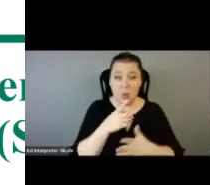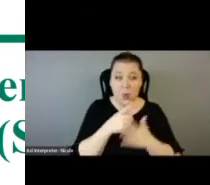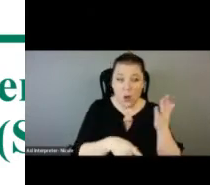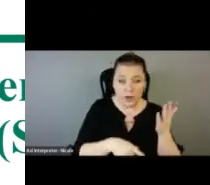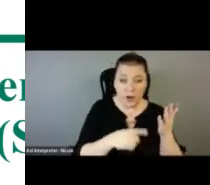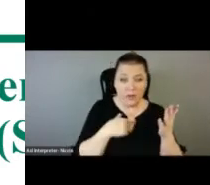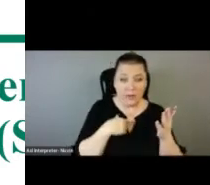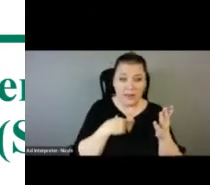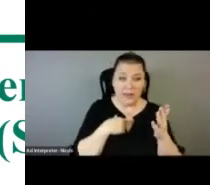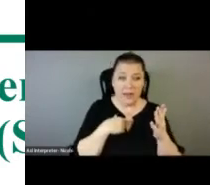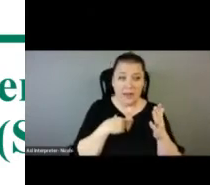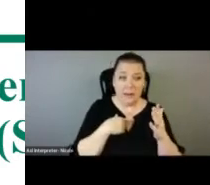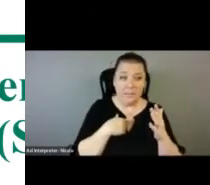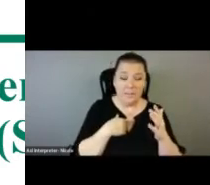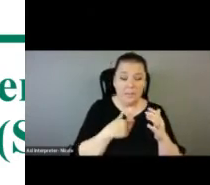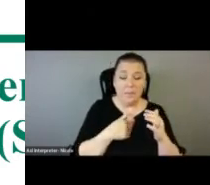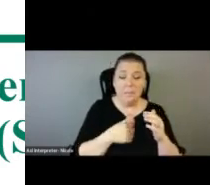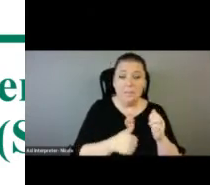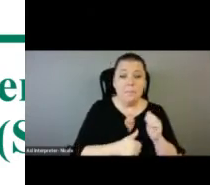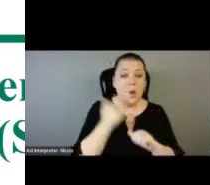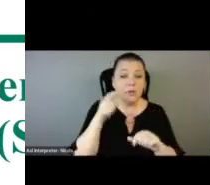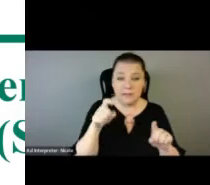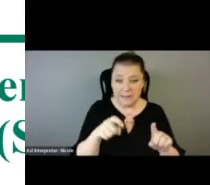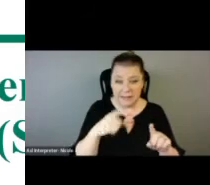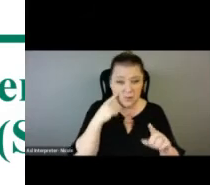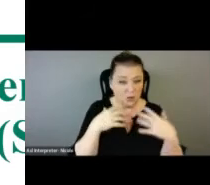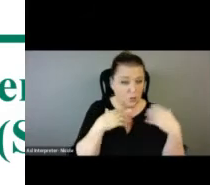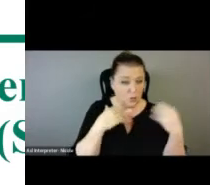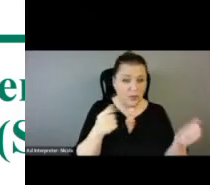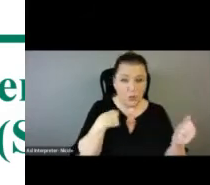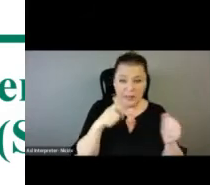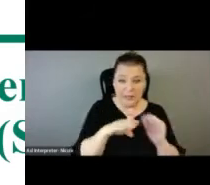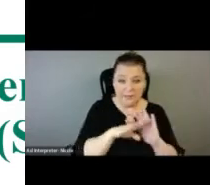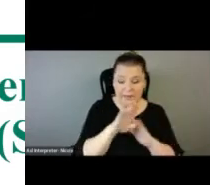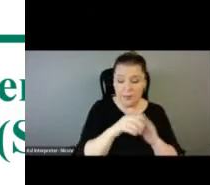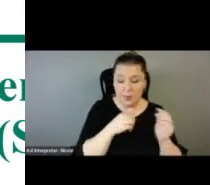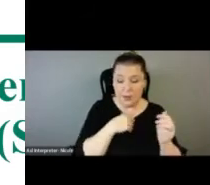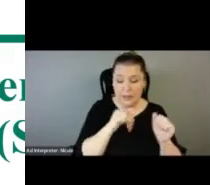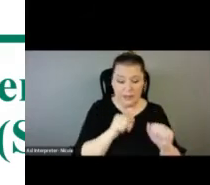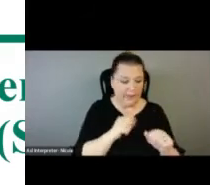highest needs, or strengths that need to be built, so we can come up with strategies and ways to